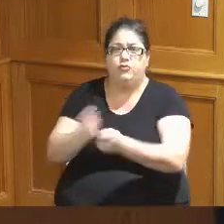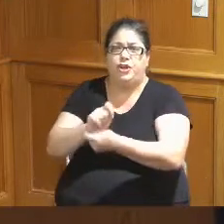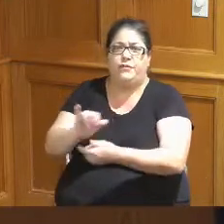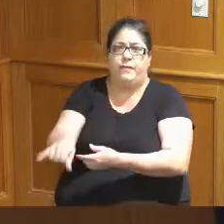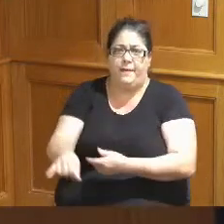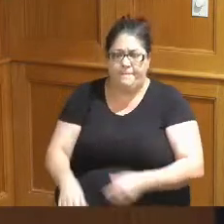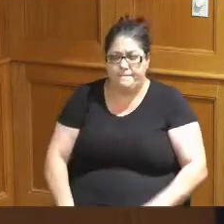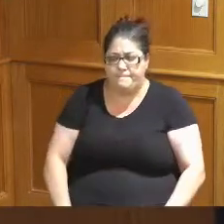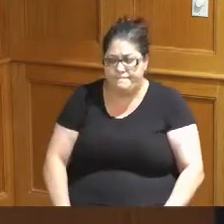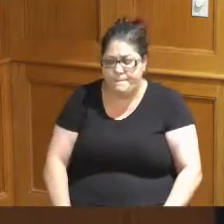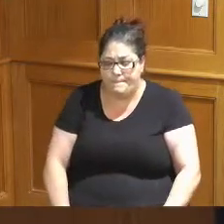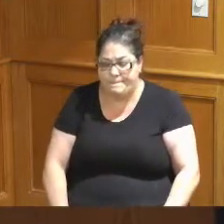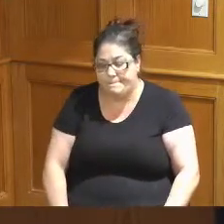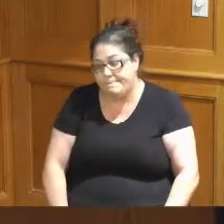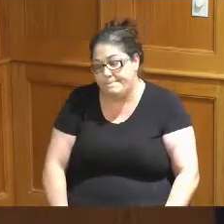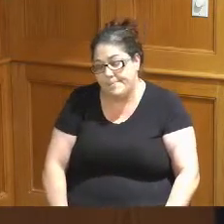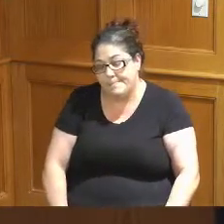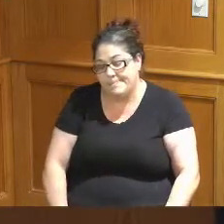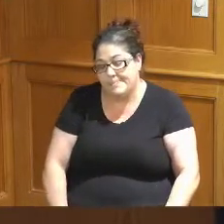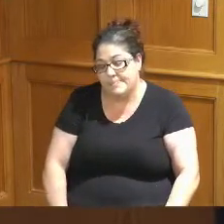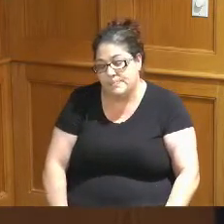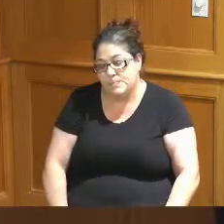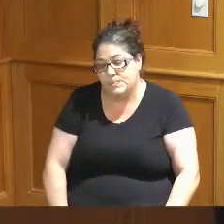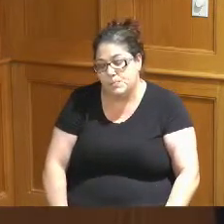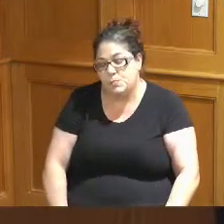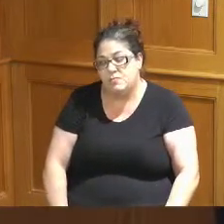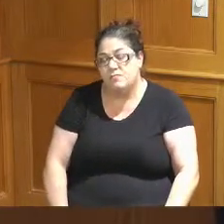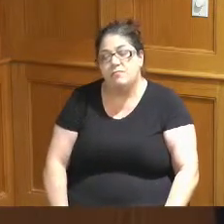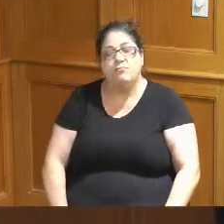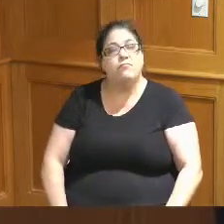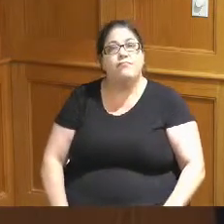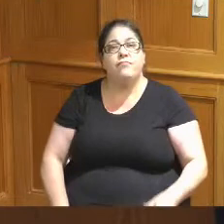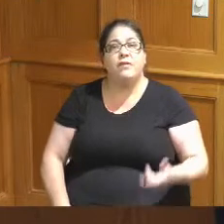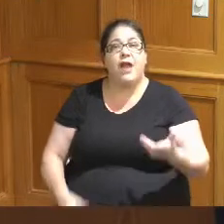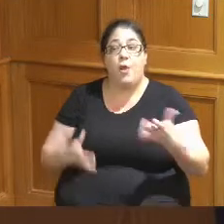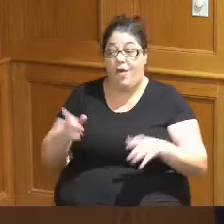the other thing that we noted is that I don't want it to be where they encourage everyone to